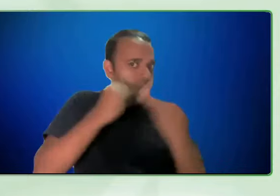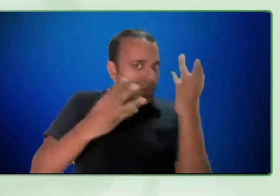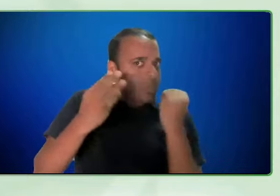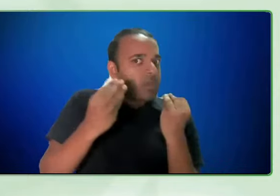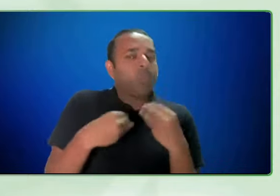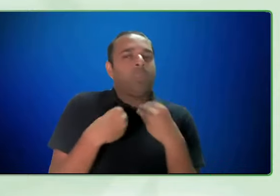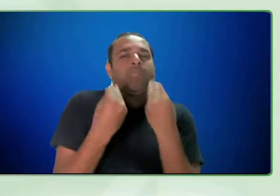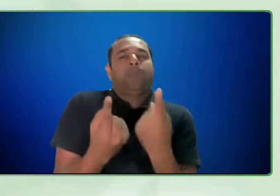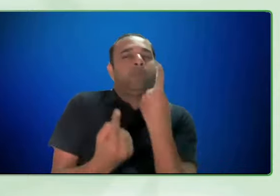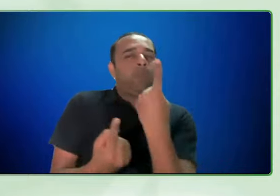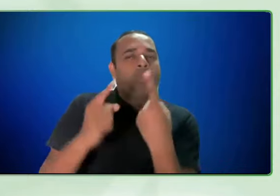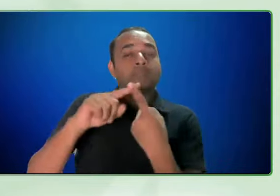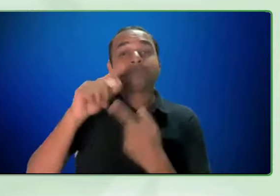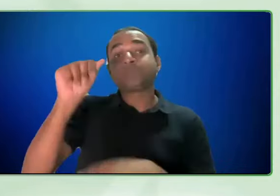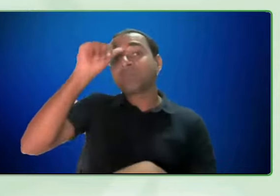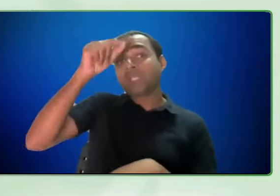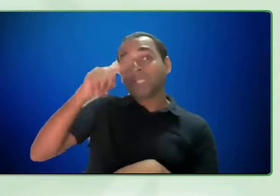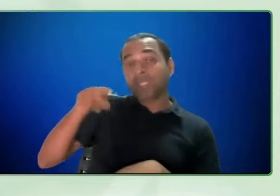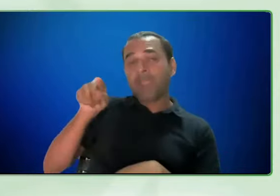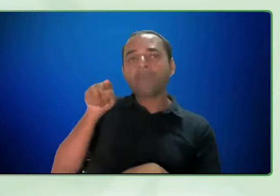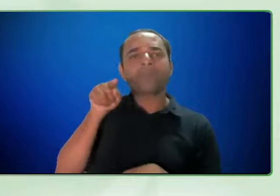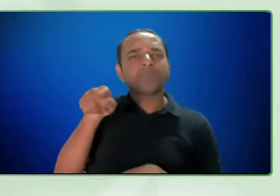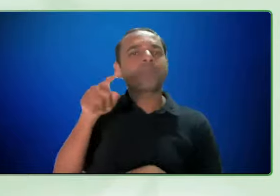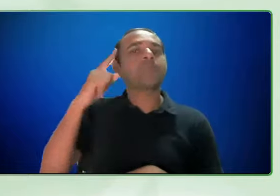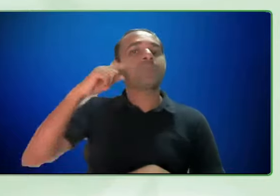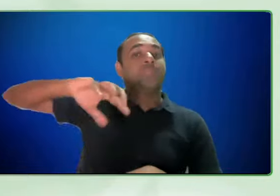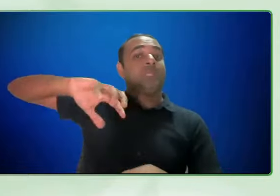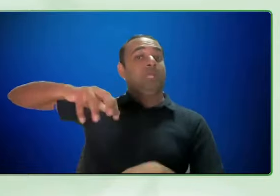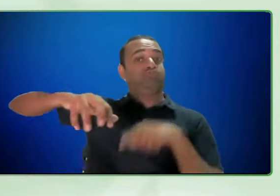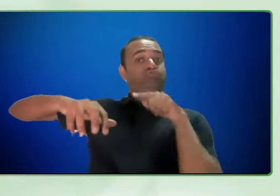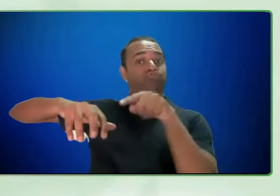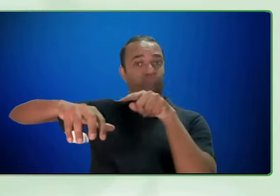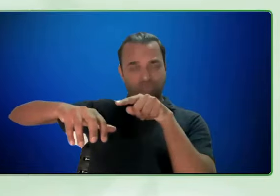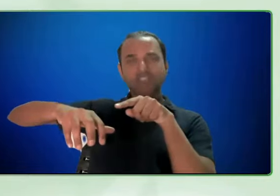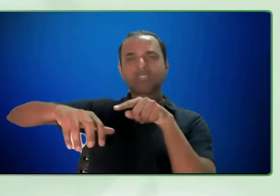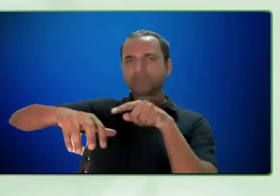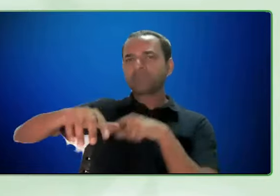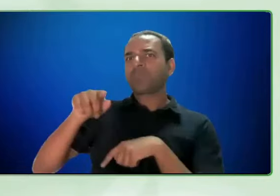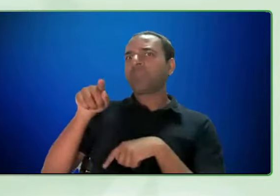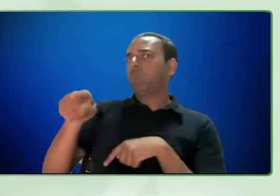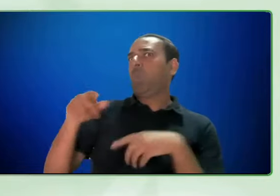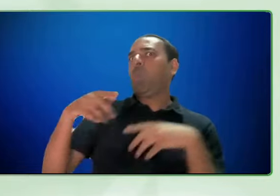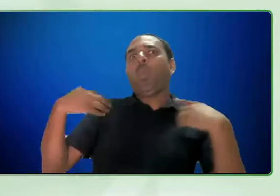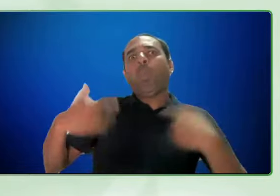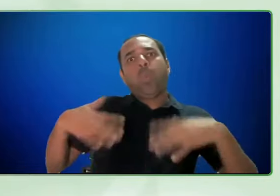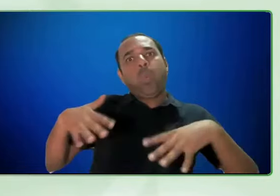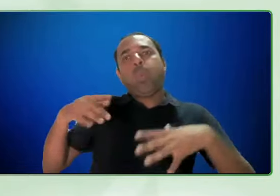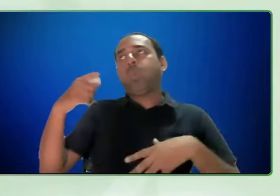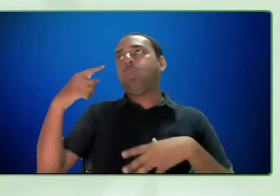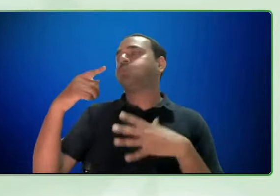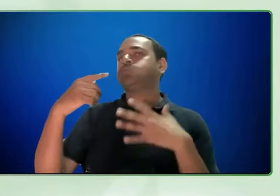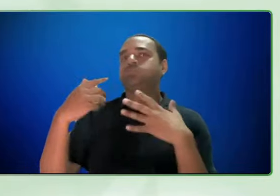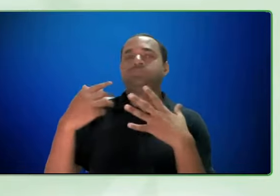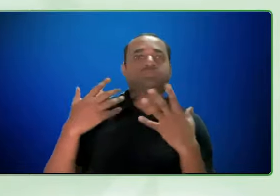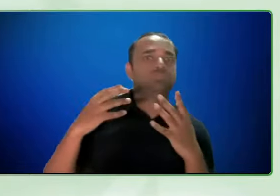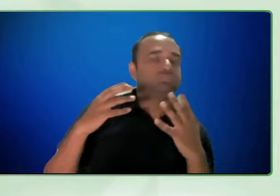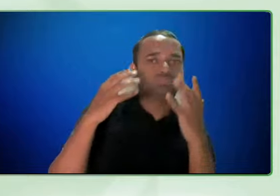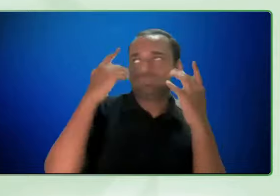and these solutions developed in India for India and are relevant for organisations and countries